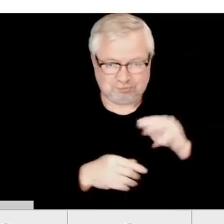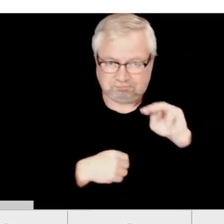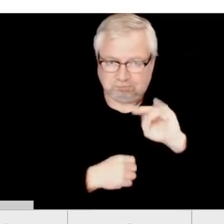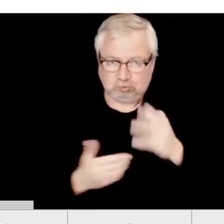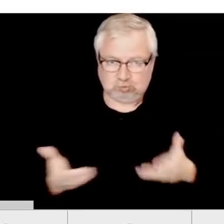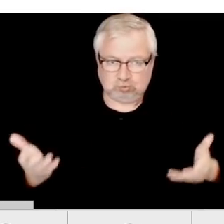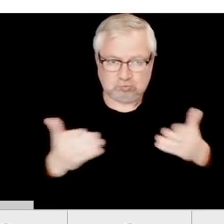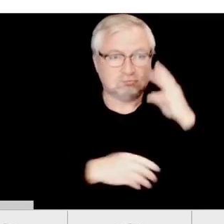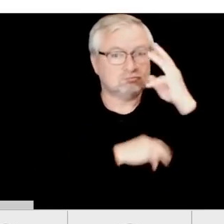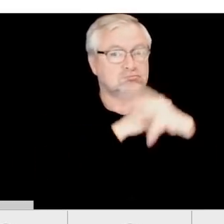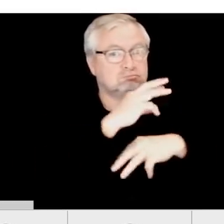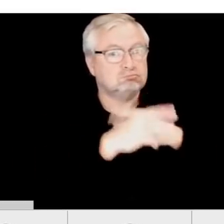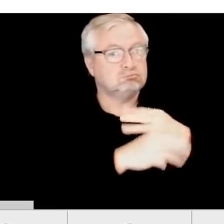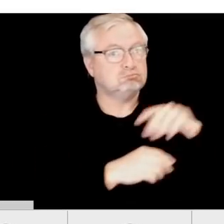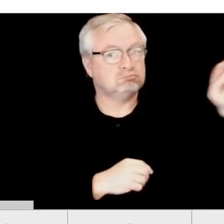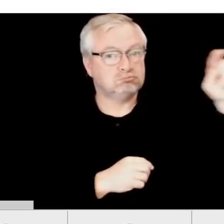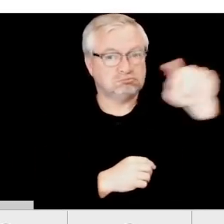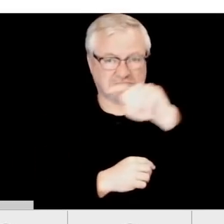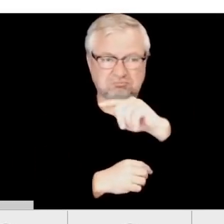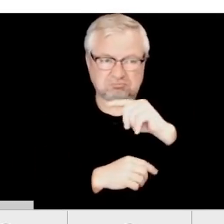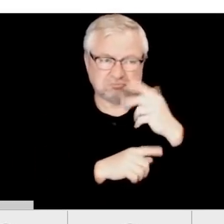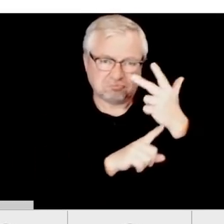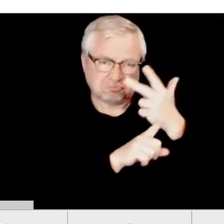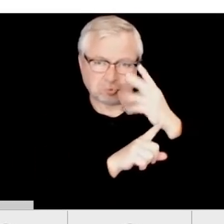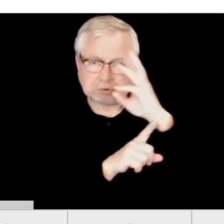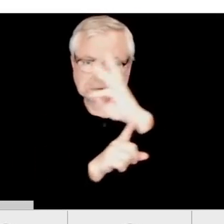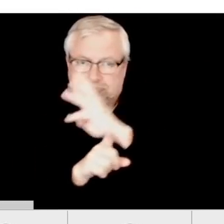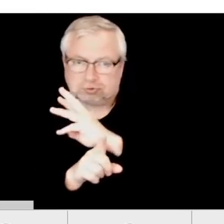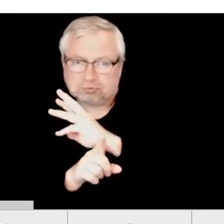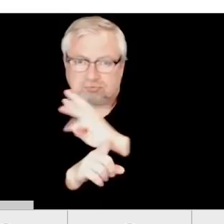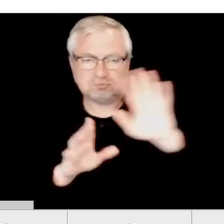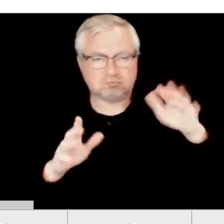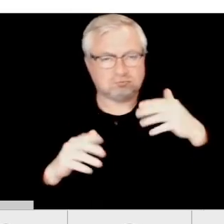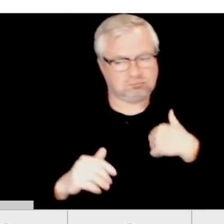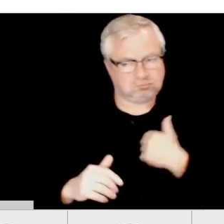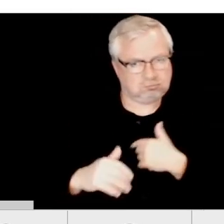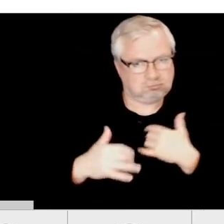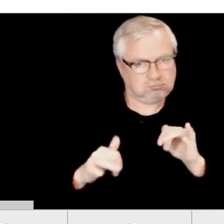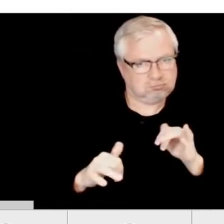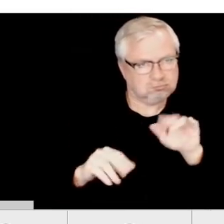It's a new disease with evidence emerging virtually daily.